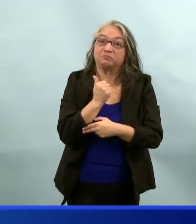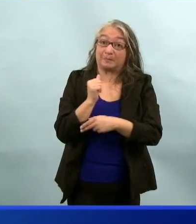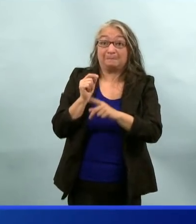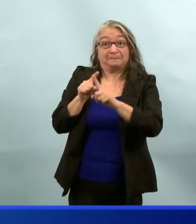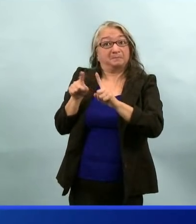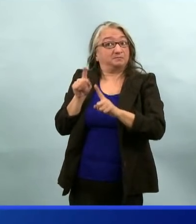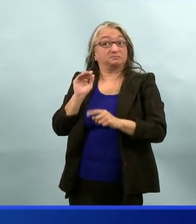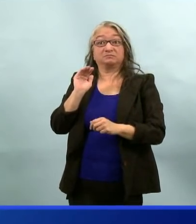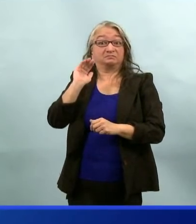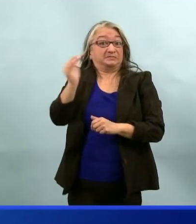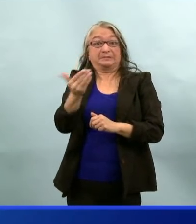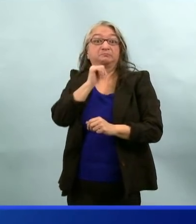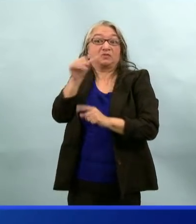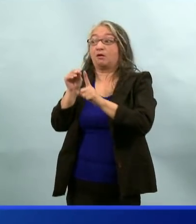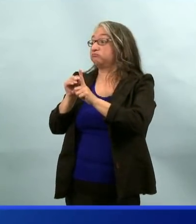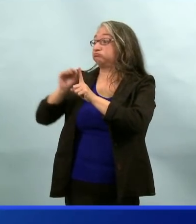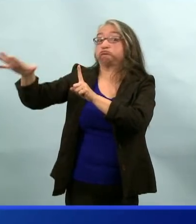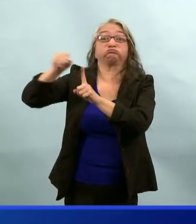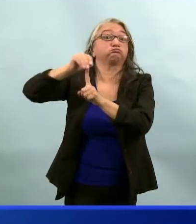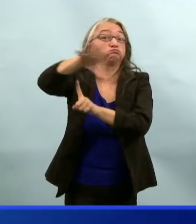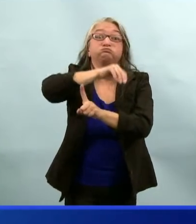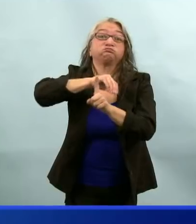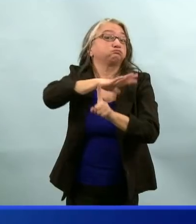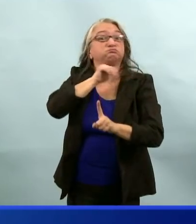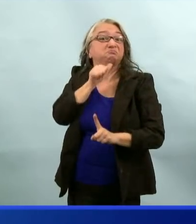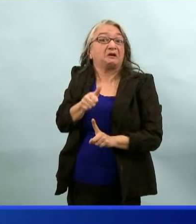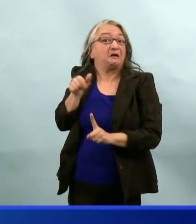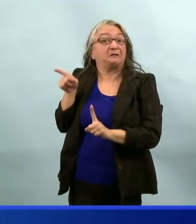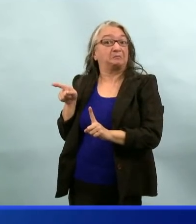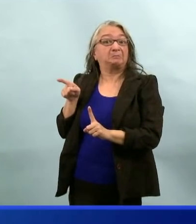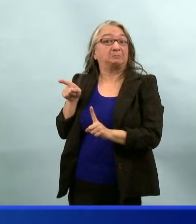the israeli example suggests booster doses have had a very positive effect